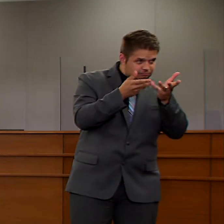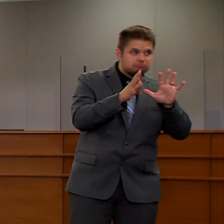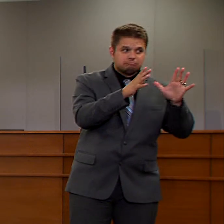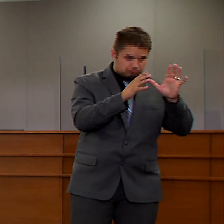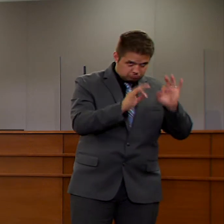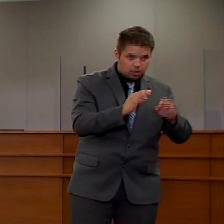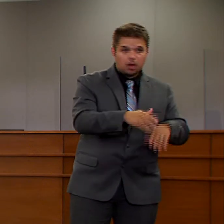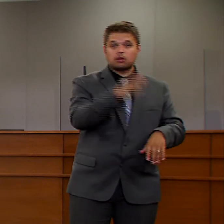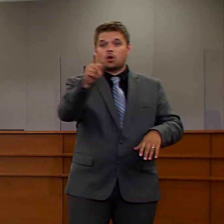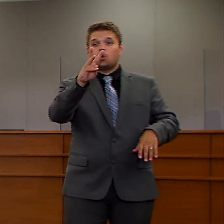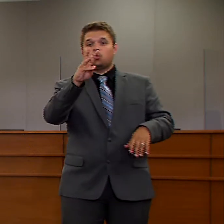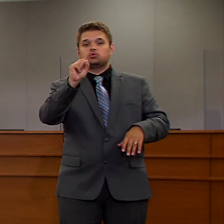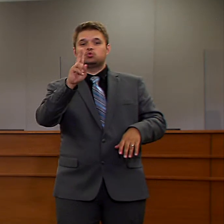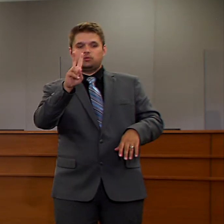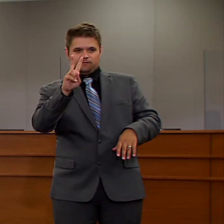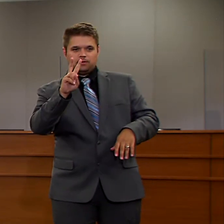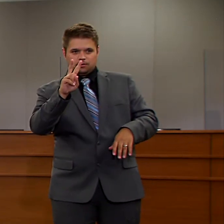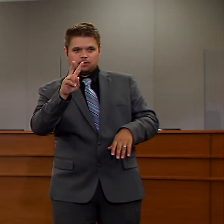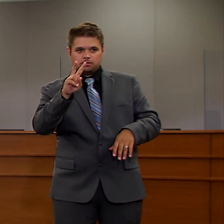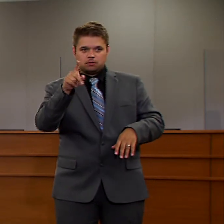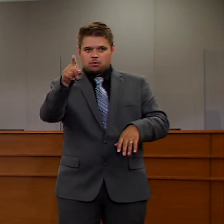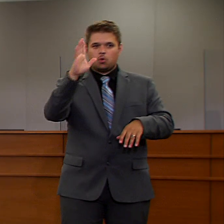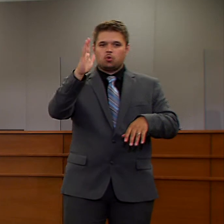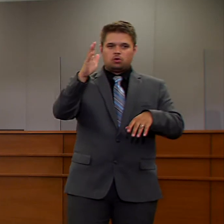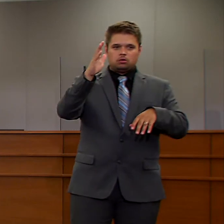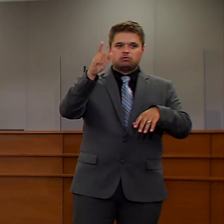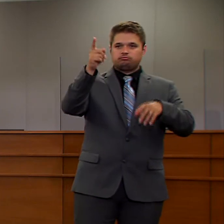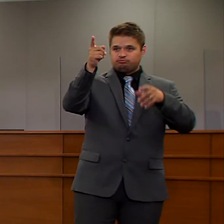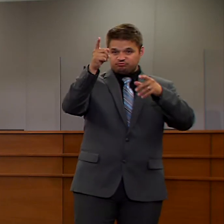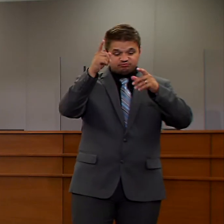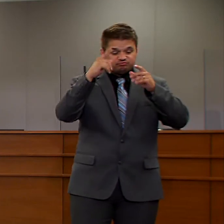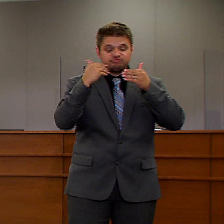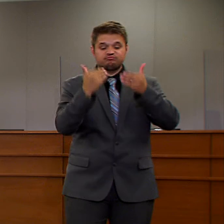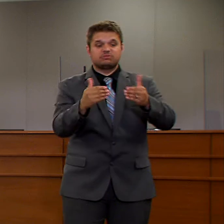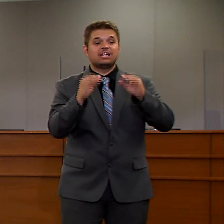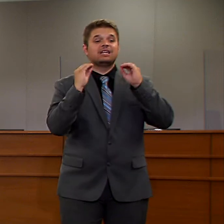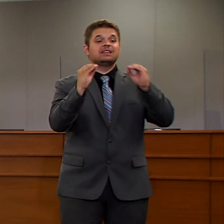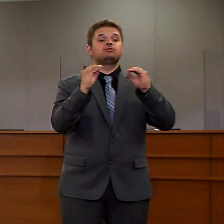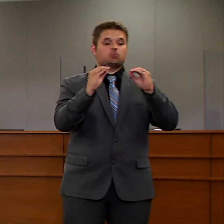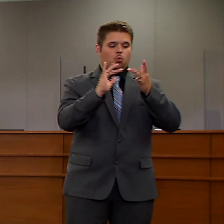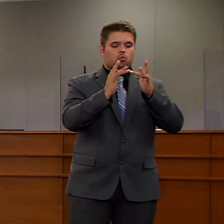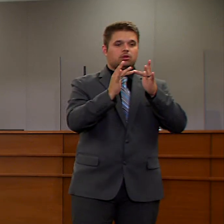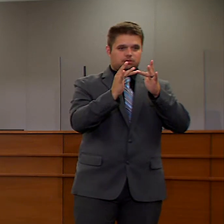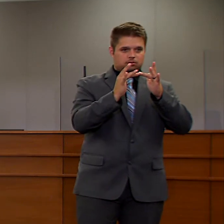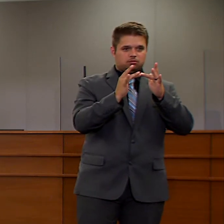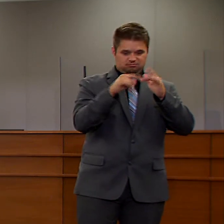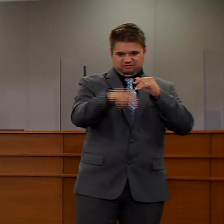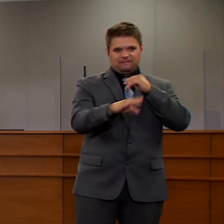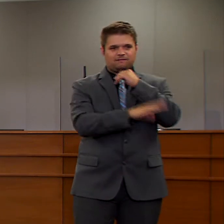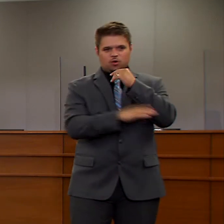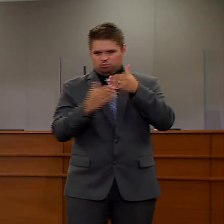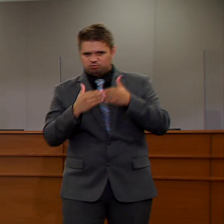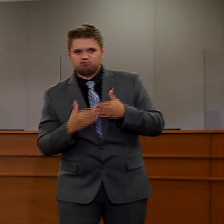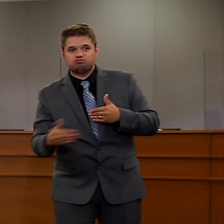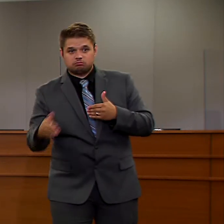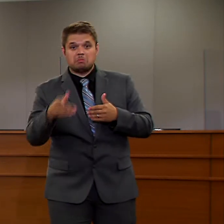undergraduate classes remotely this fall. And we have a video of Mels Netshammer, Chancellor of Washington State University.